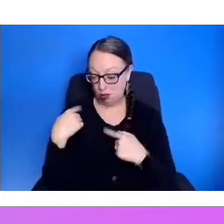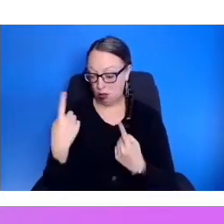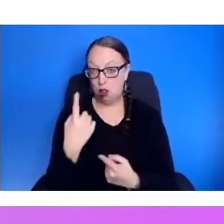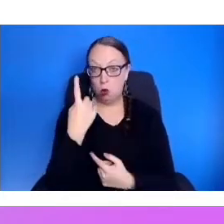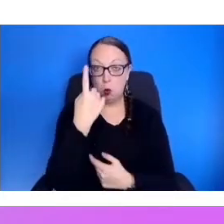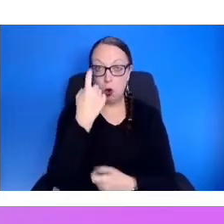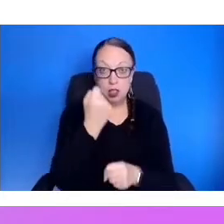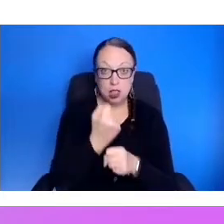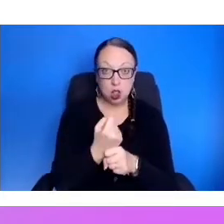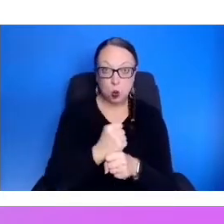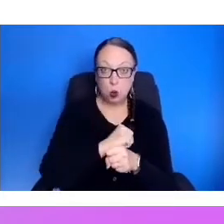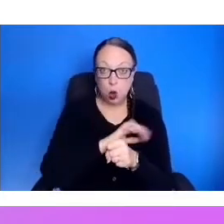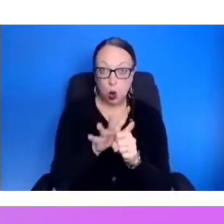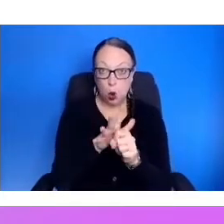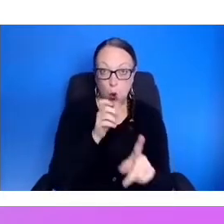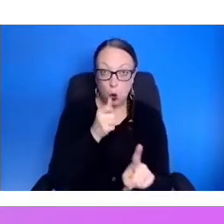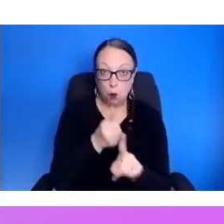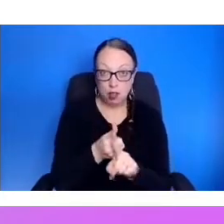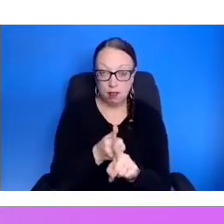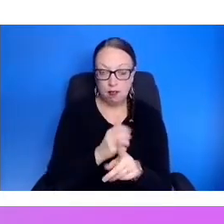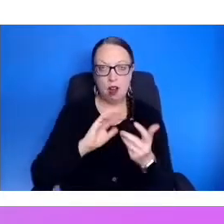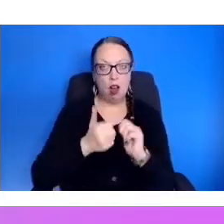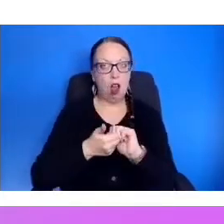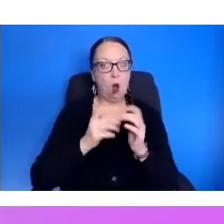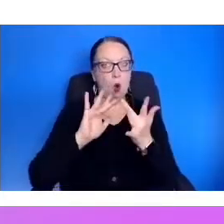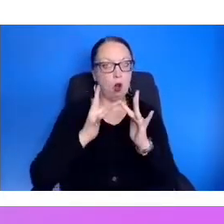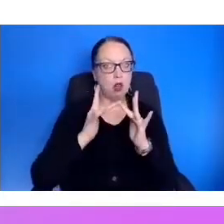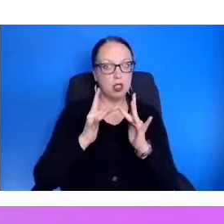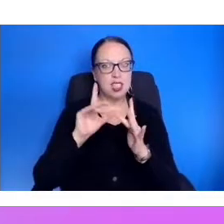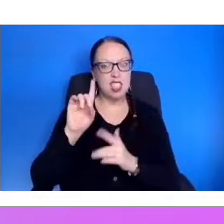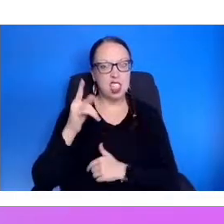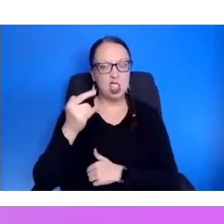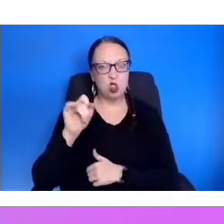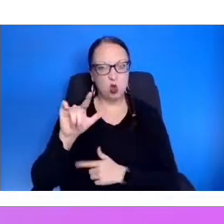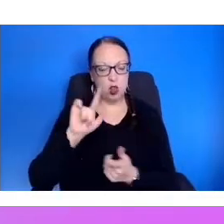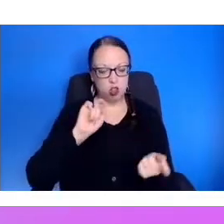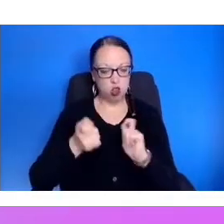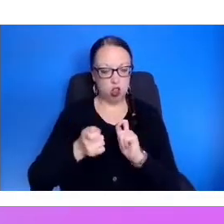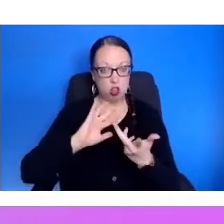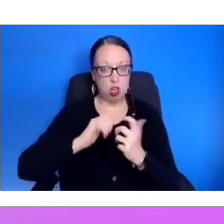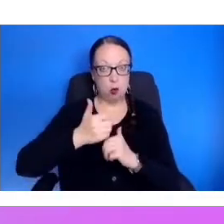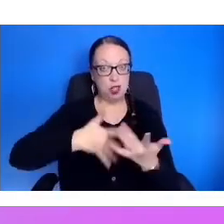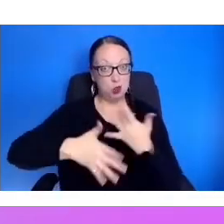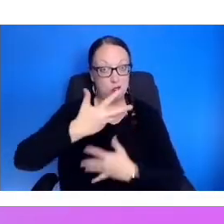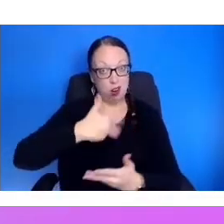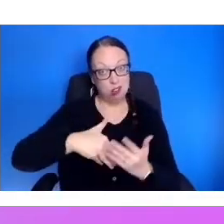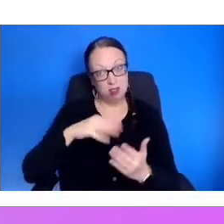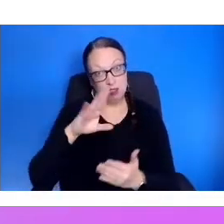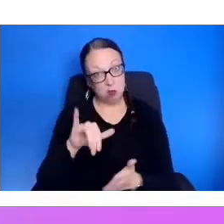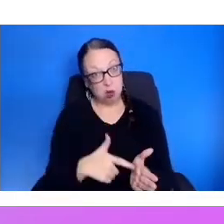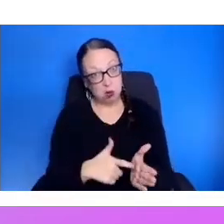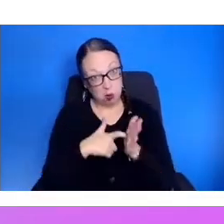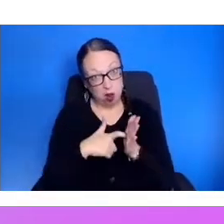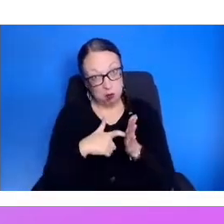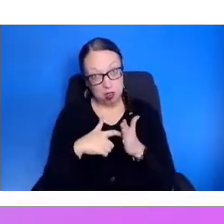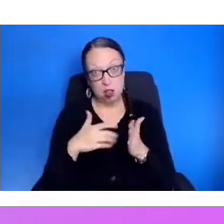and the way in which digital has changed the way we interact by requirement and by practice